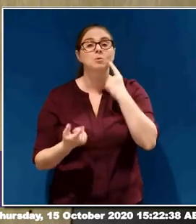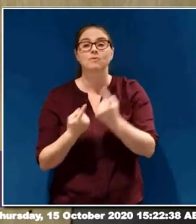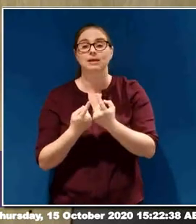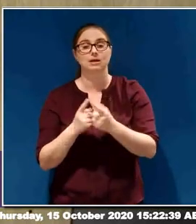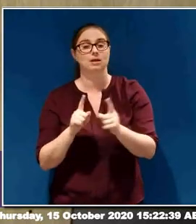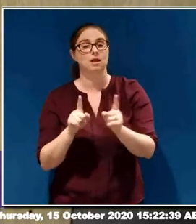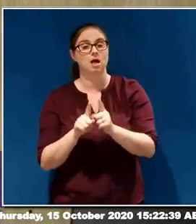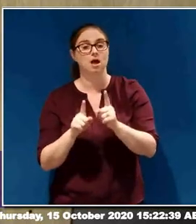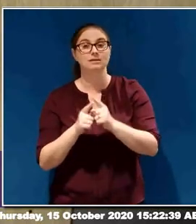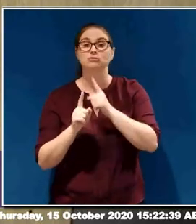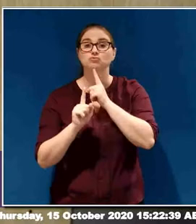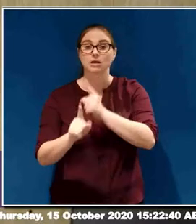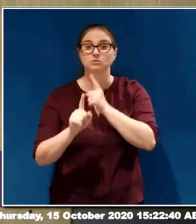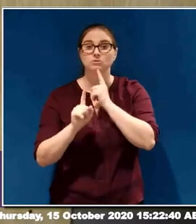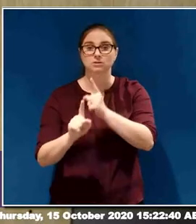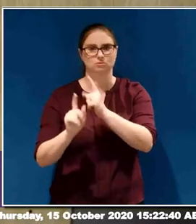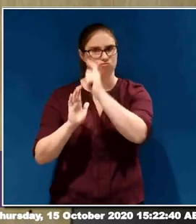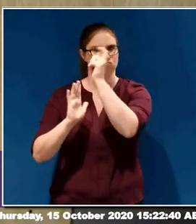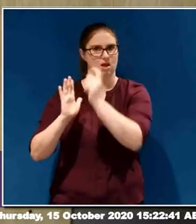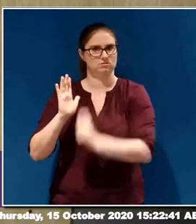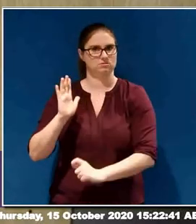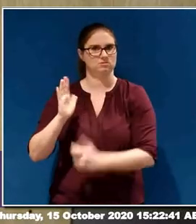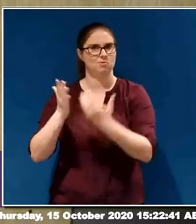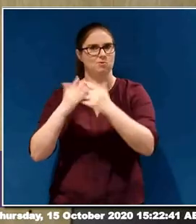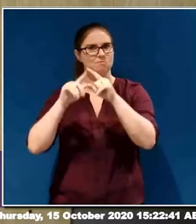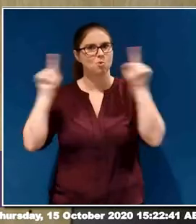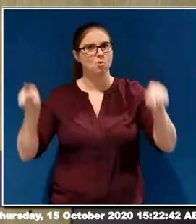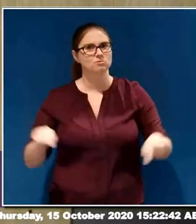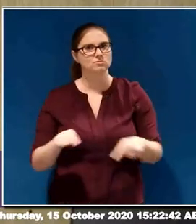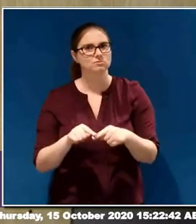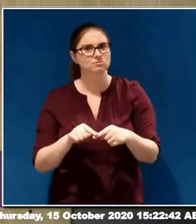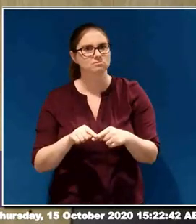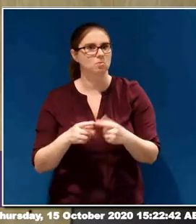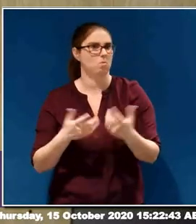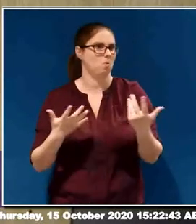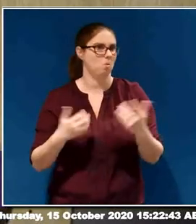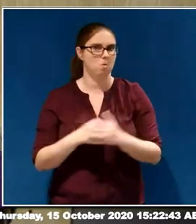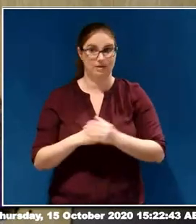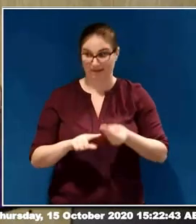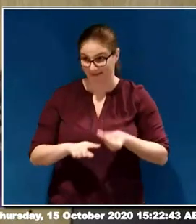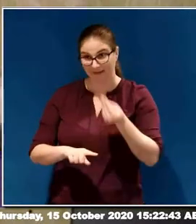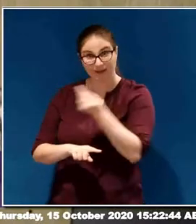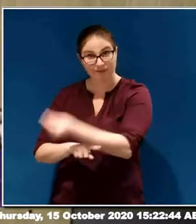or, you know, provided to a student or if that student is, once you give